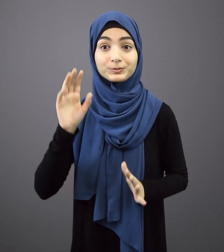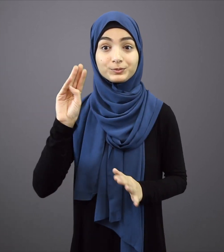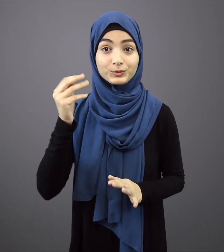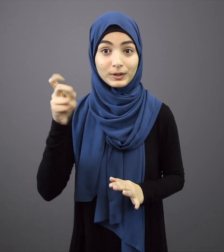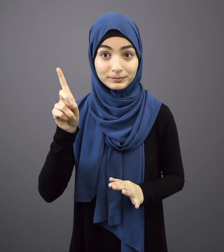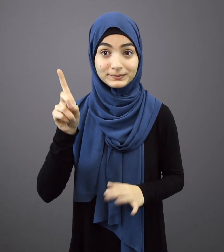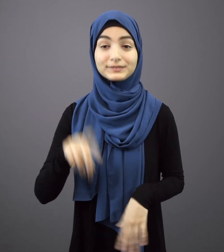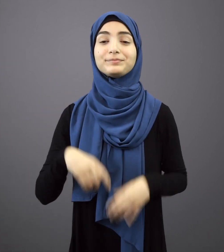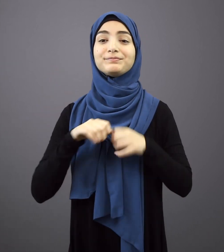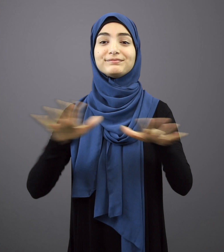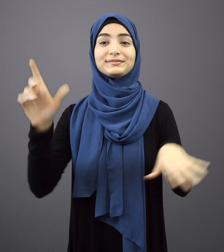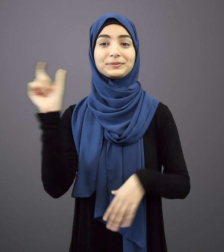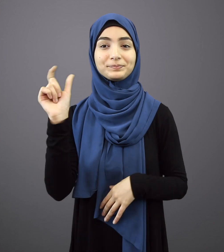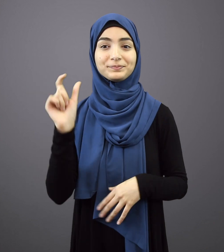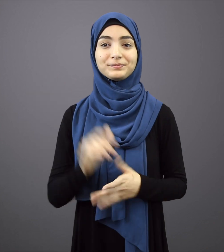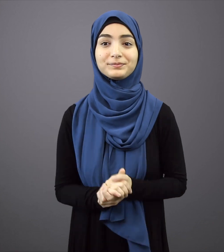Then Islam was born through Prophet Muhammad's time